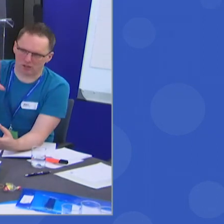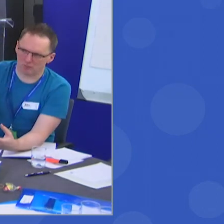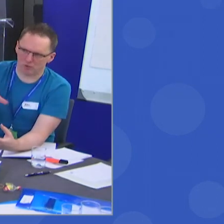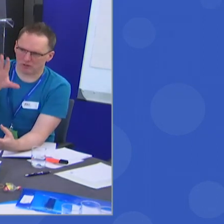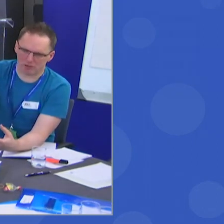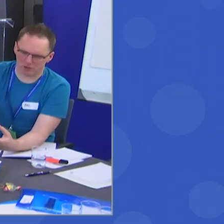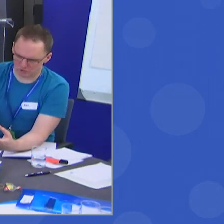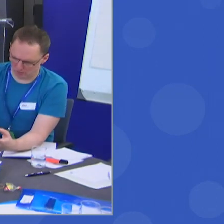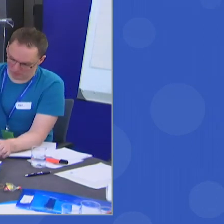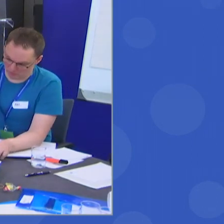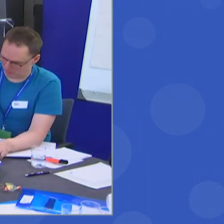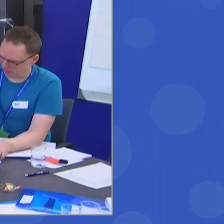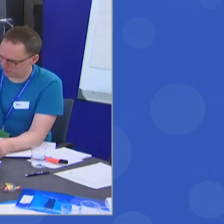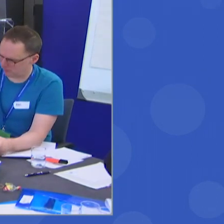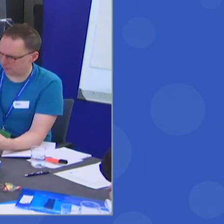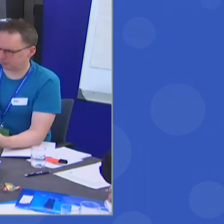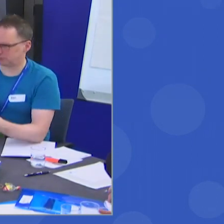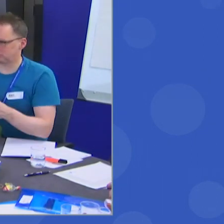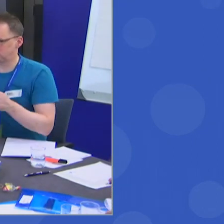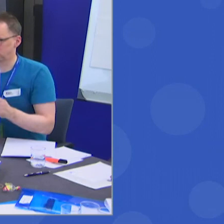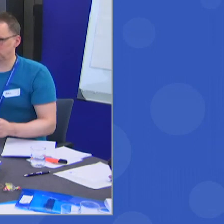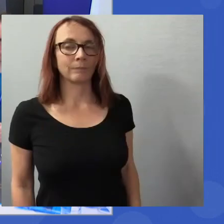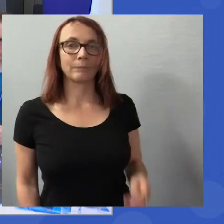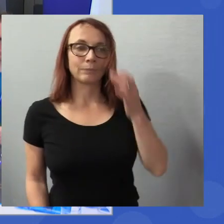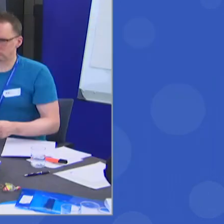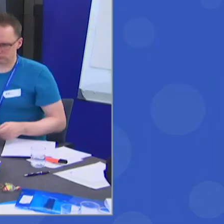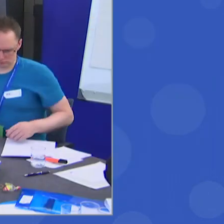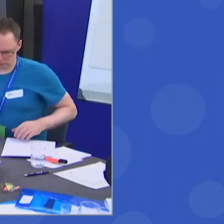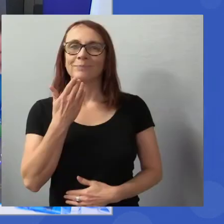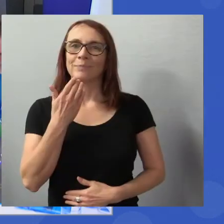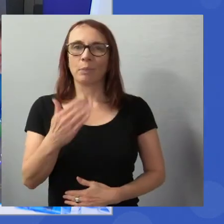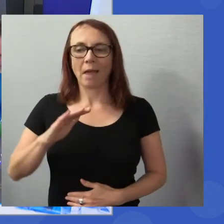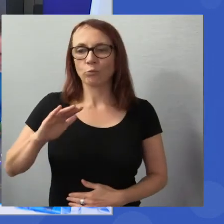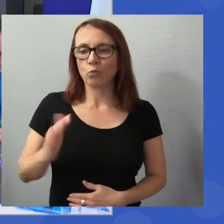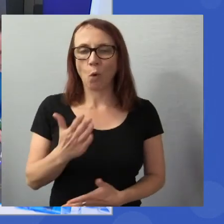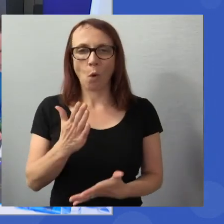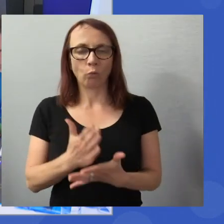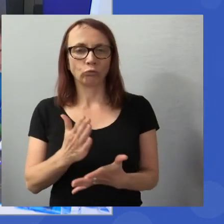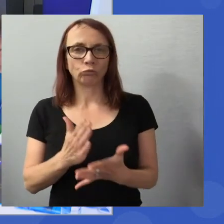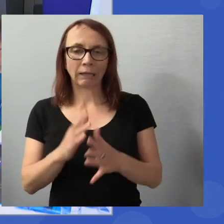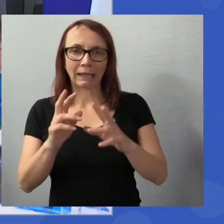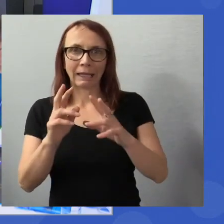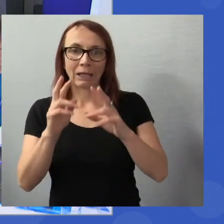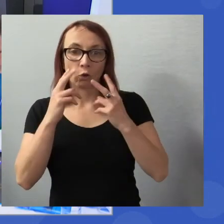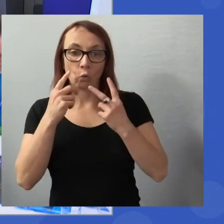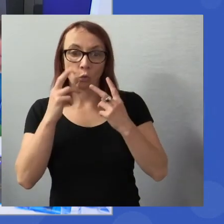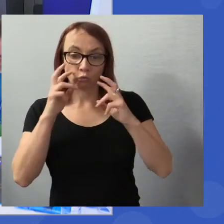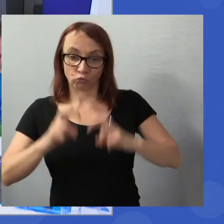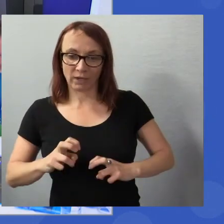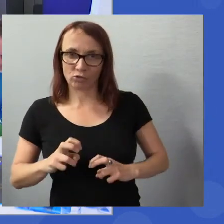and the research is obviously a crucial part of our journey and so I'd be very